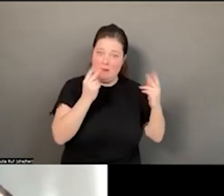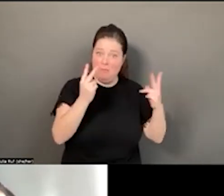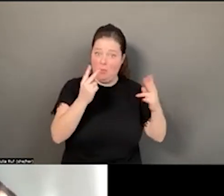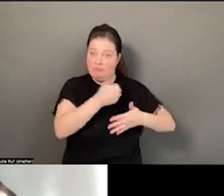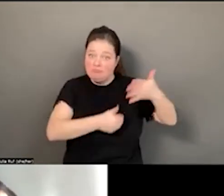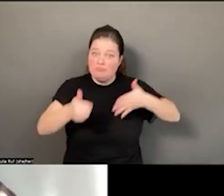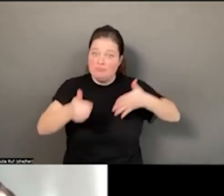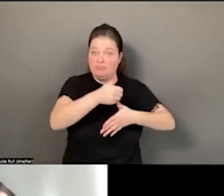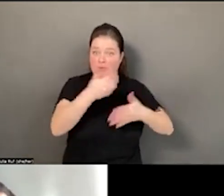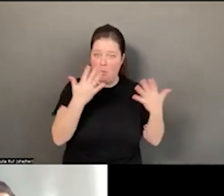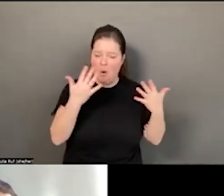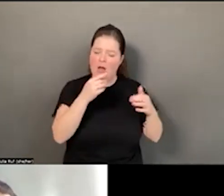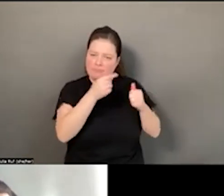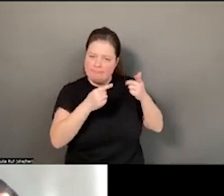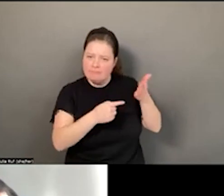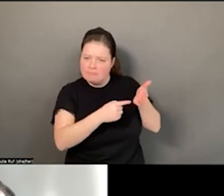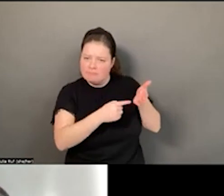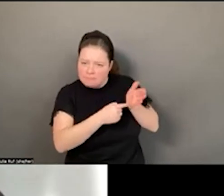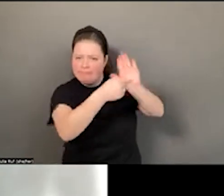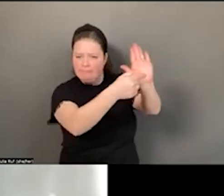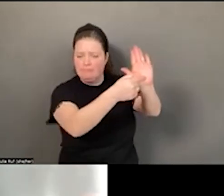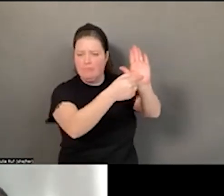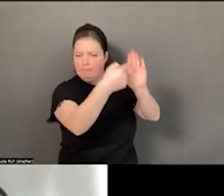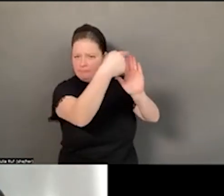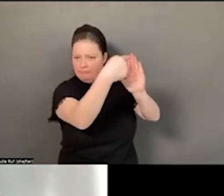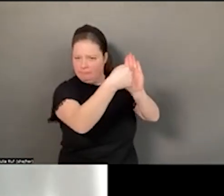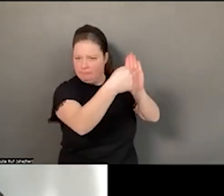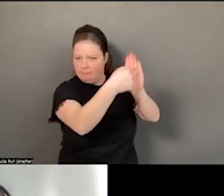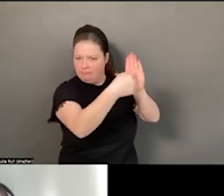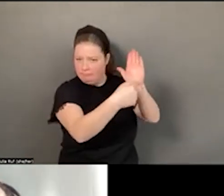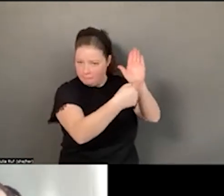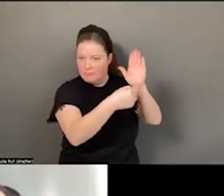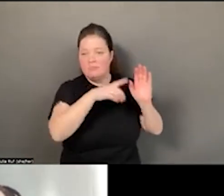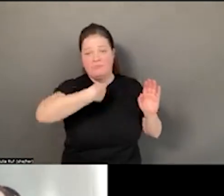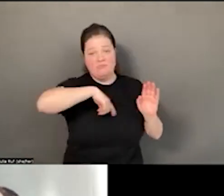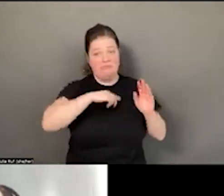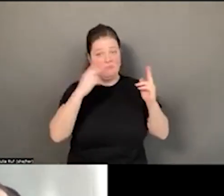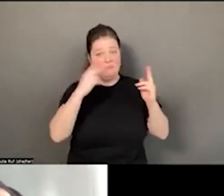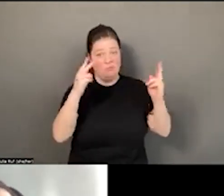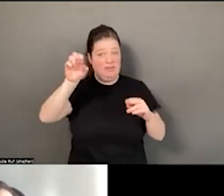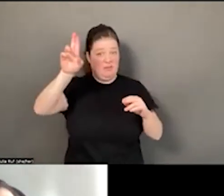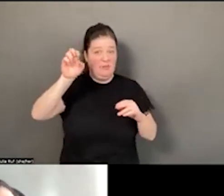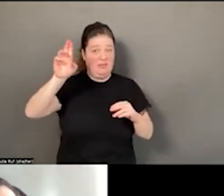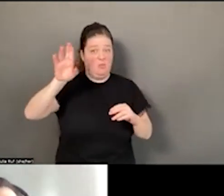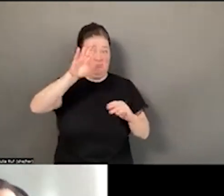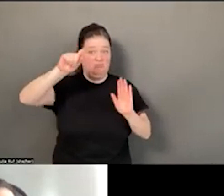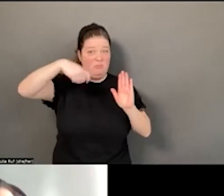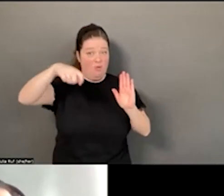of the disability movement and our commitment to the to the EU and the European project, but also what we expect from them,